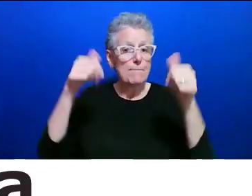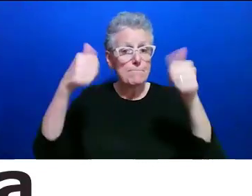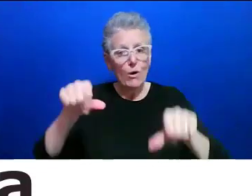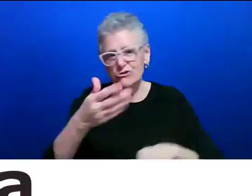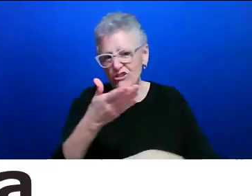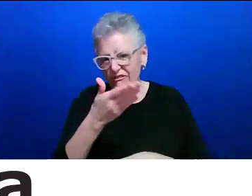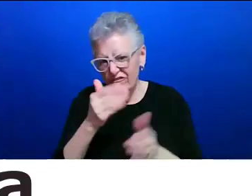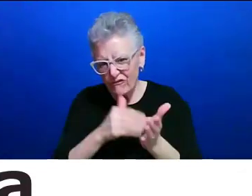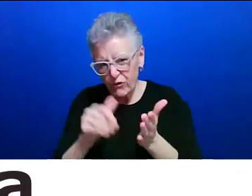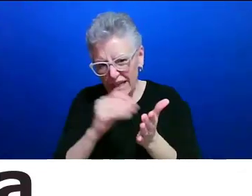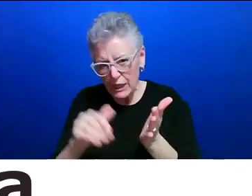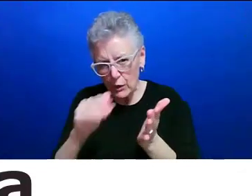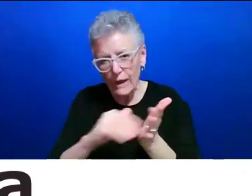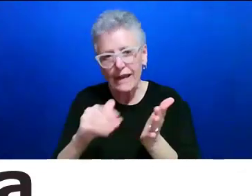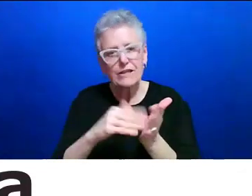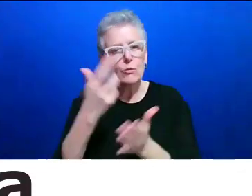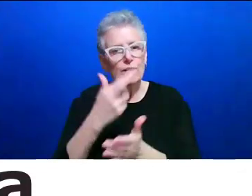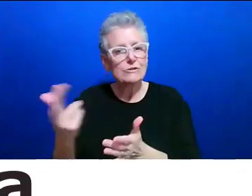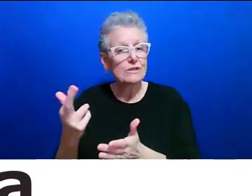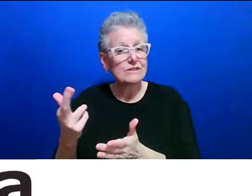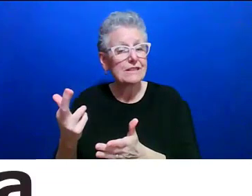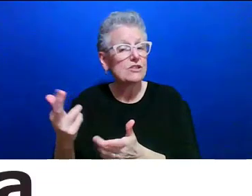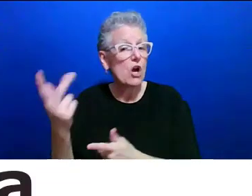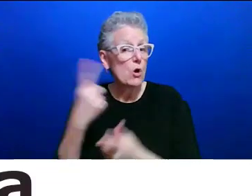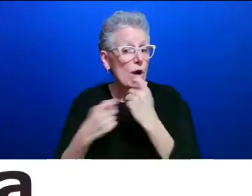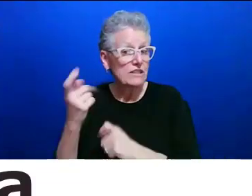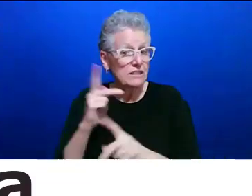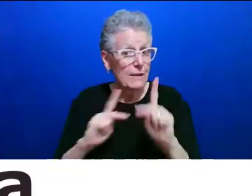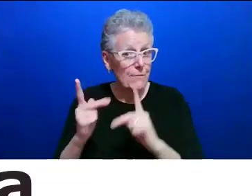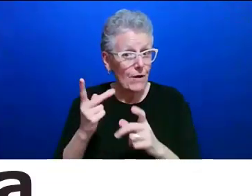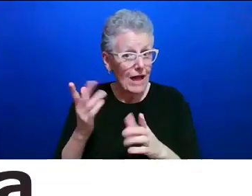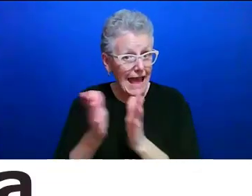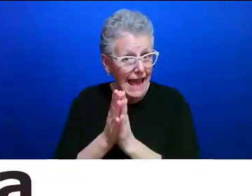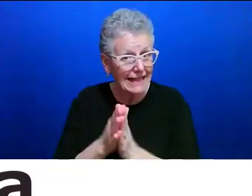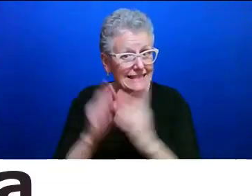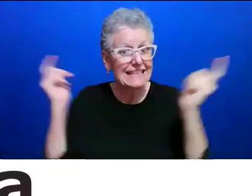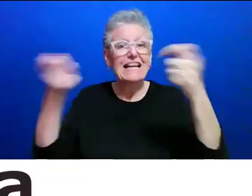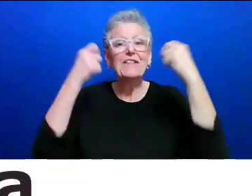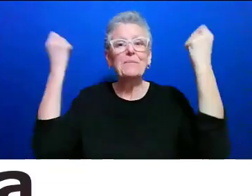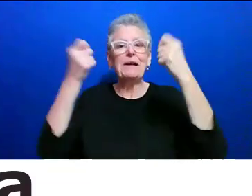questions that we're receiving, celebrations from around the state of great things